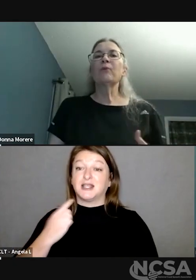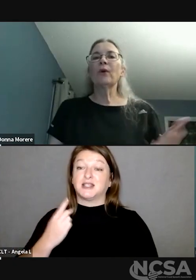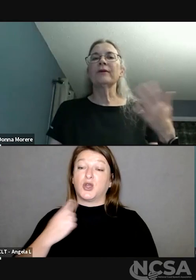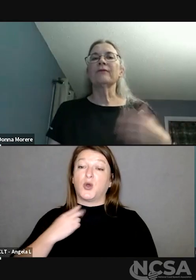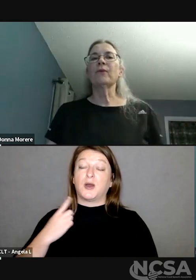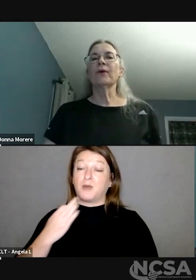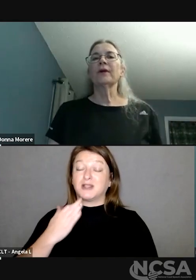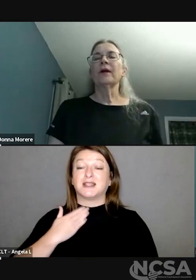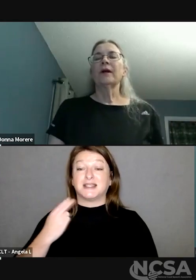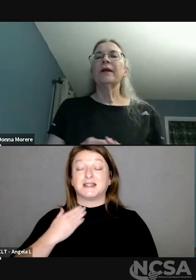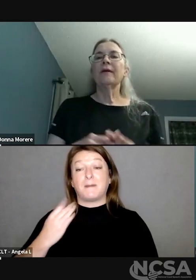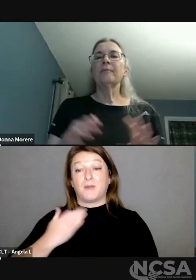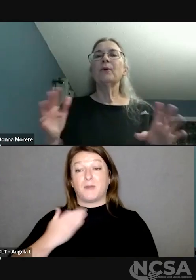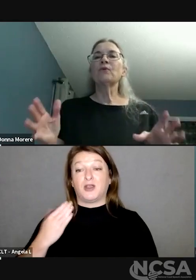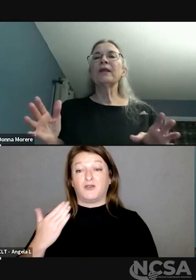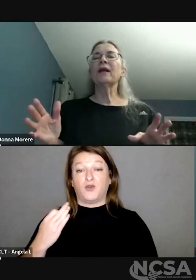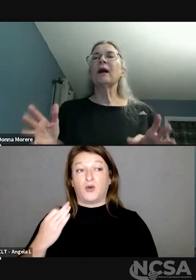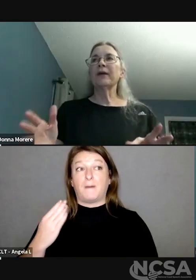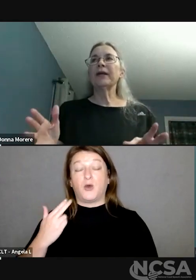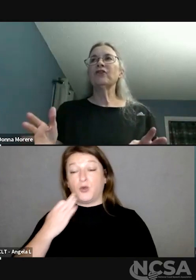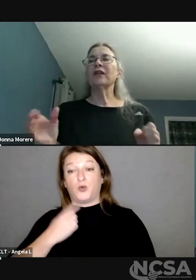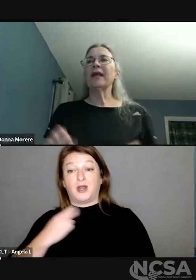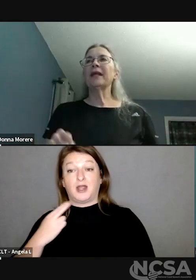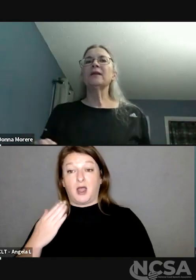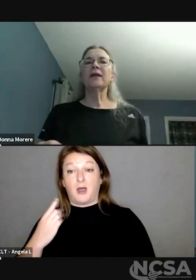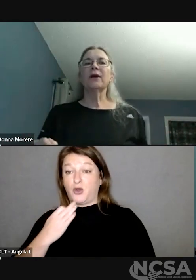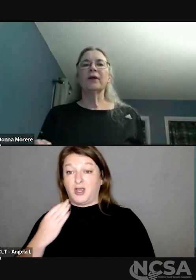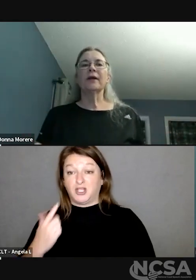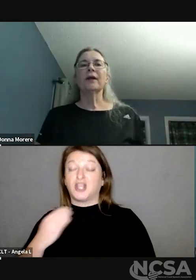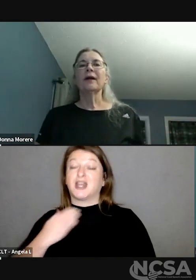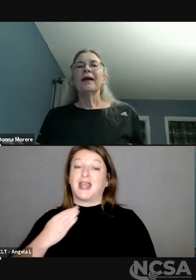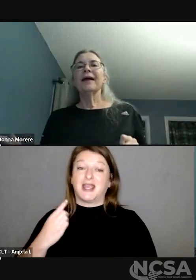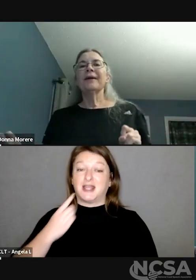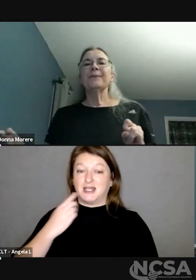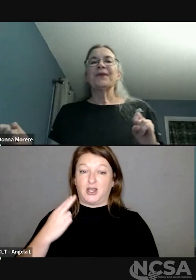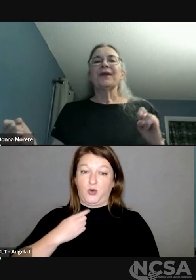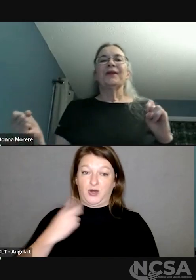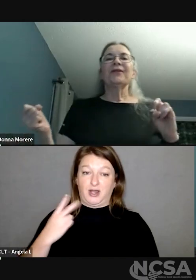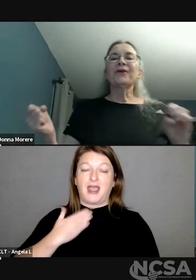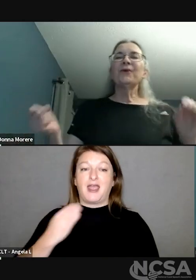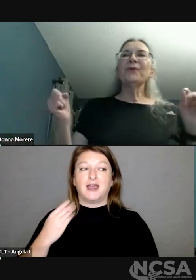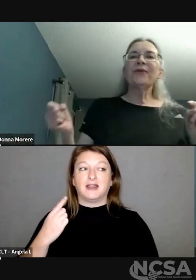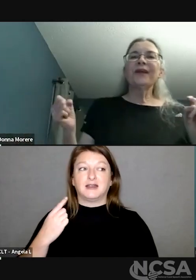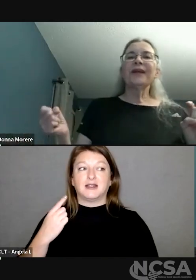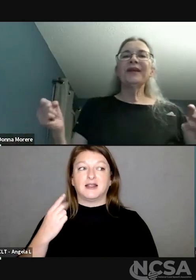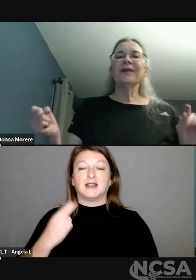important for both reading comprehension and decoding and the cool thing is